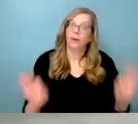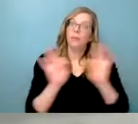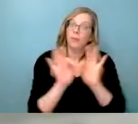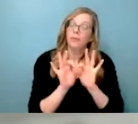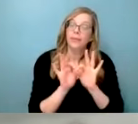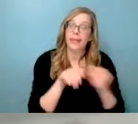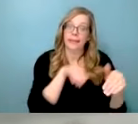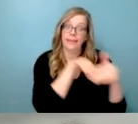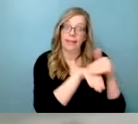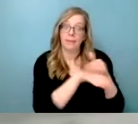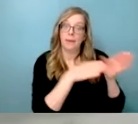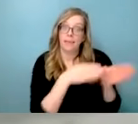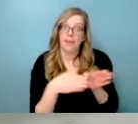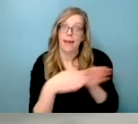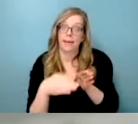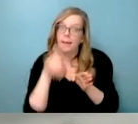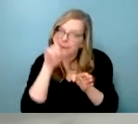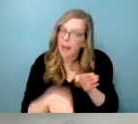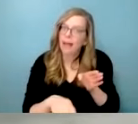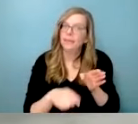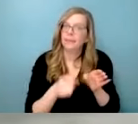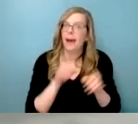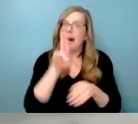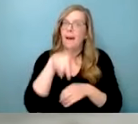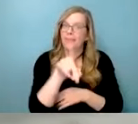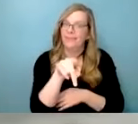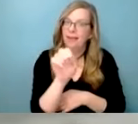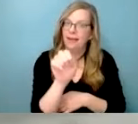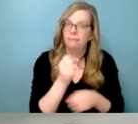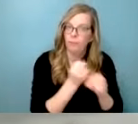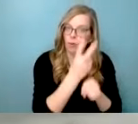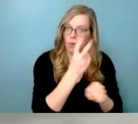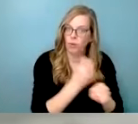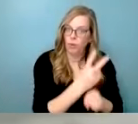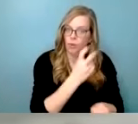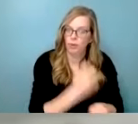must be updated every two years for the accessibility for manitobans act